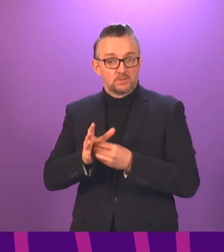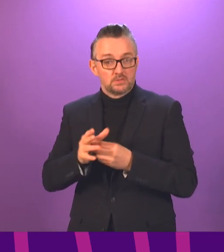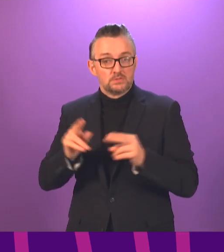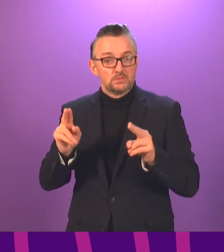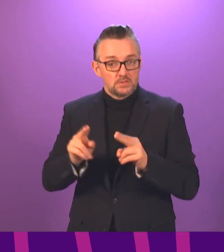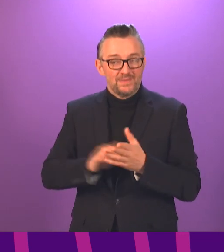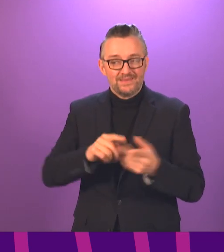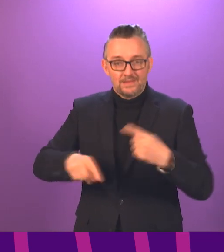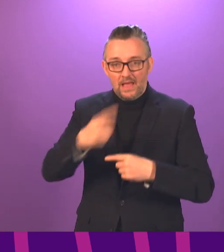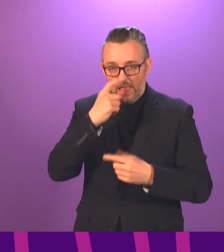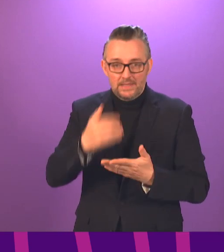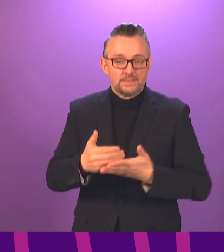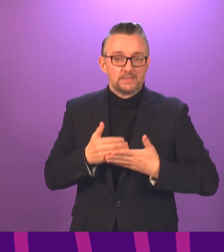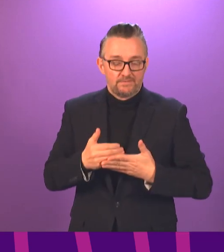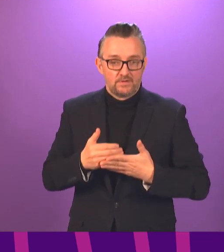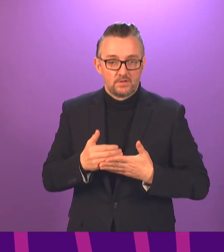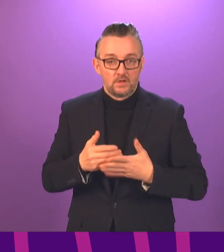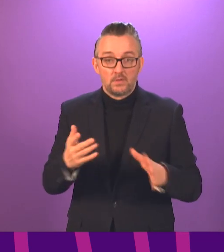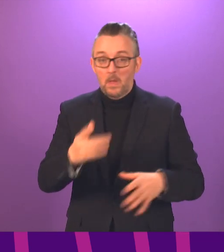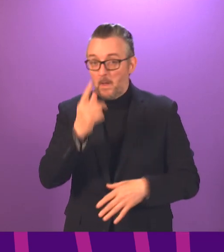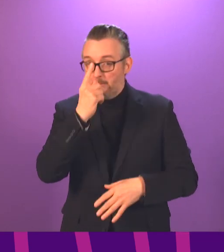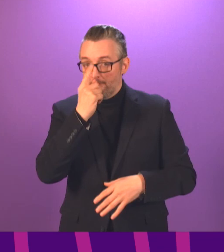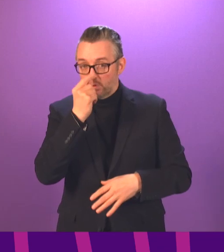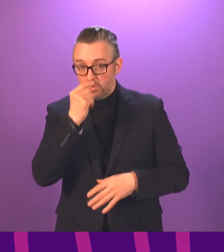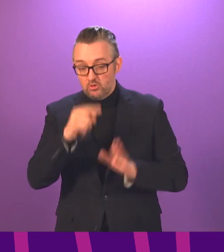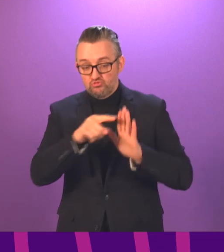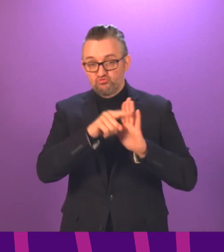safely. The update includes a likely phasing of the easing of restrictions, at intervals